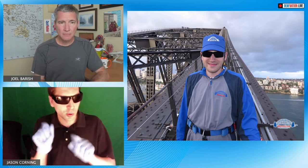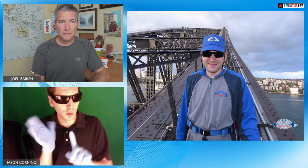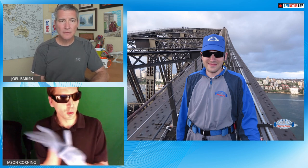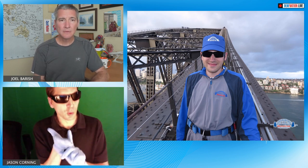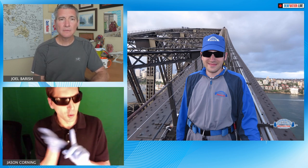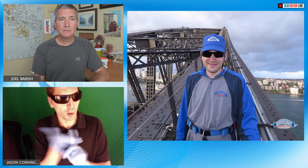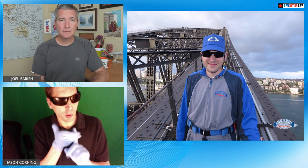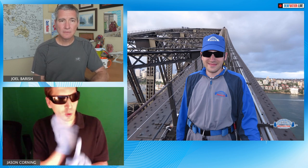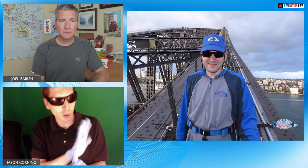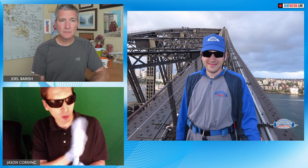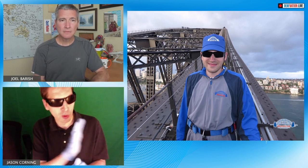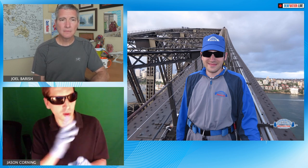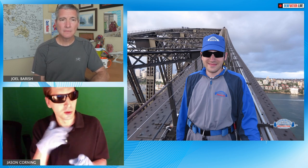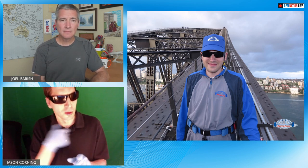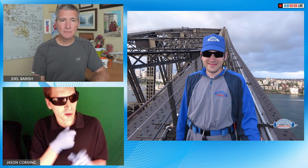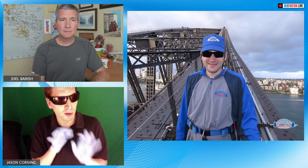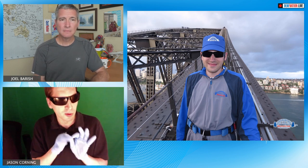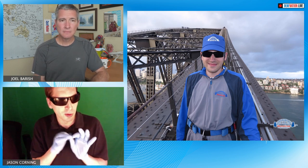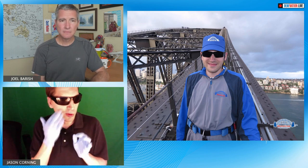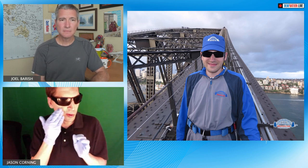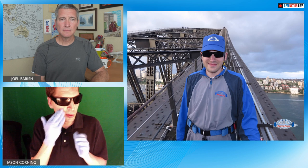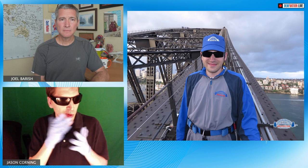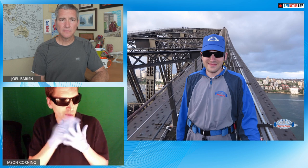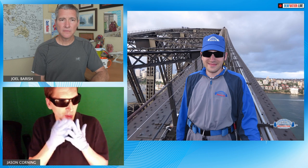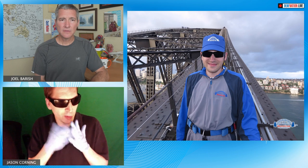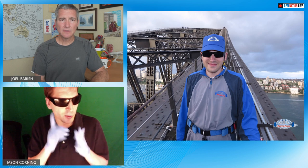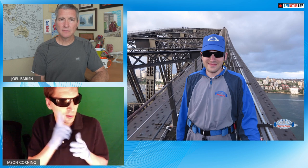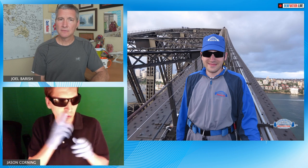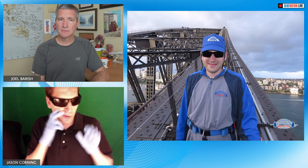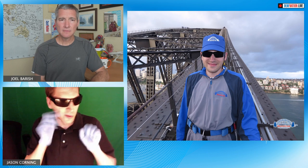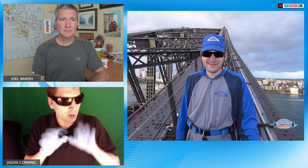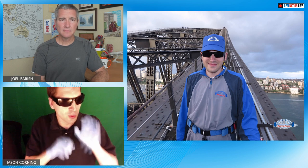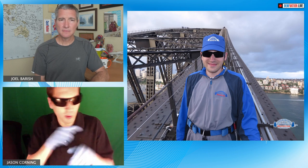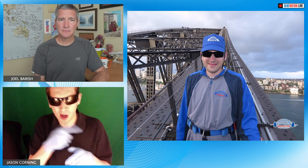She was able to convince them to let me climb